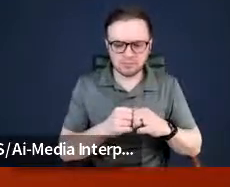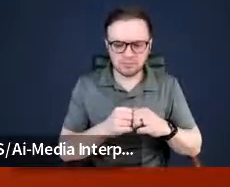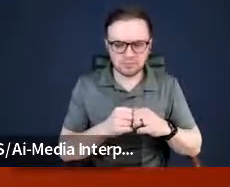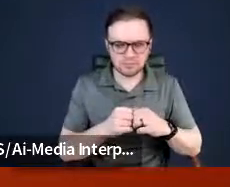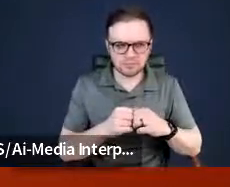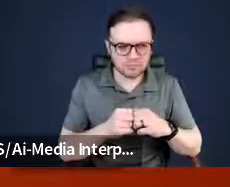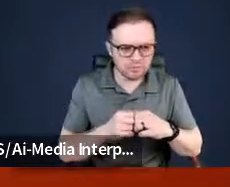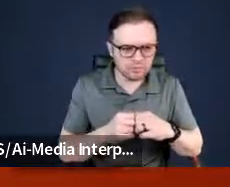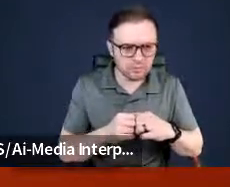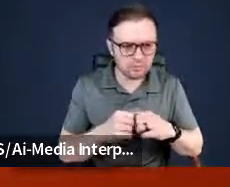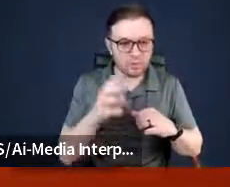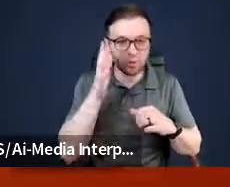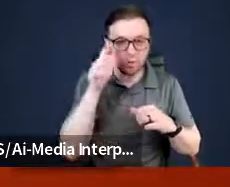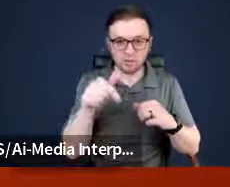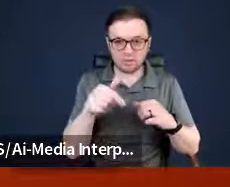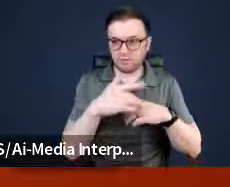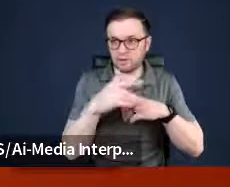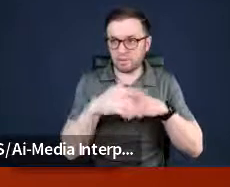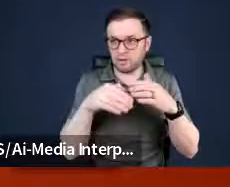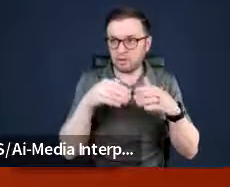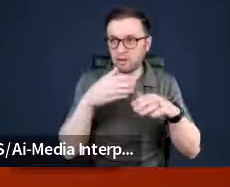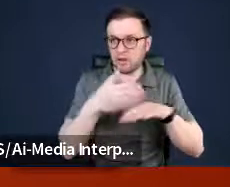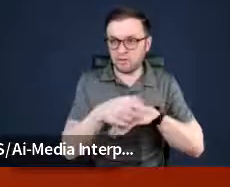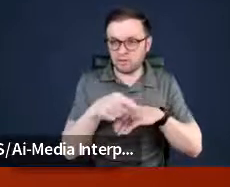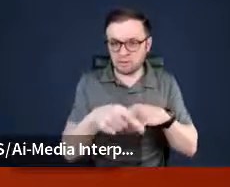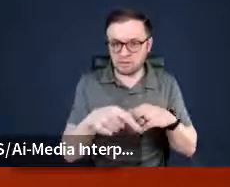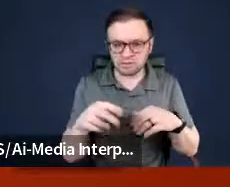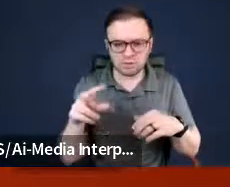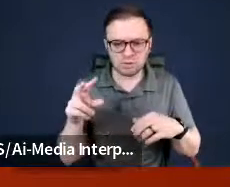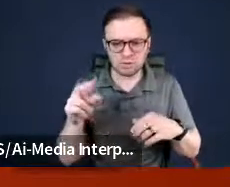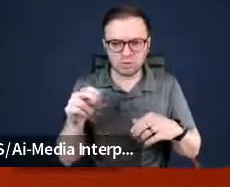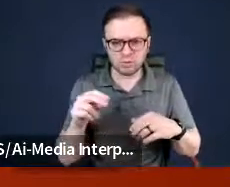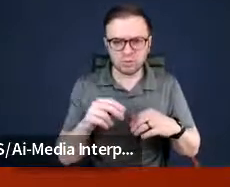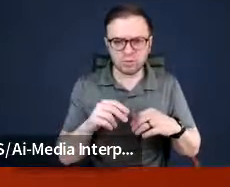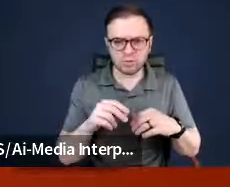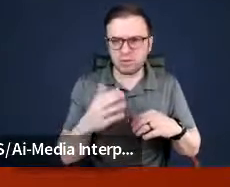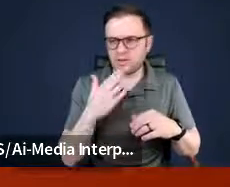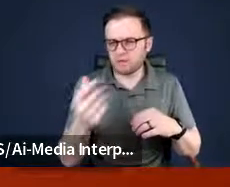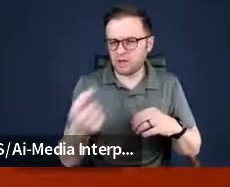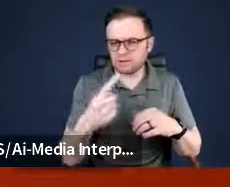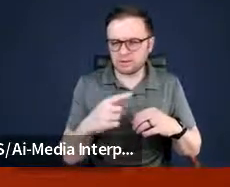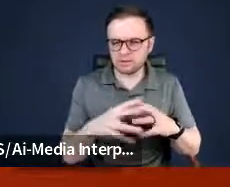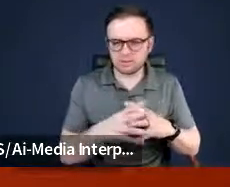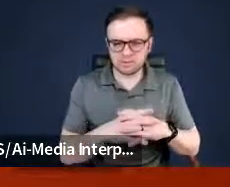need to keep an eye on it and make sure that our product stays accessible.